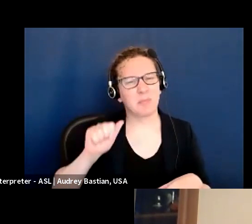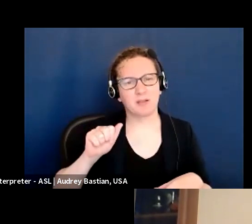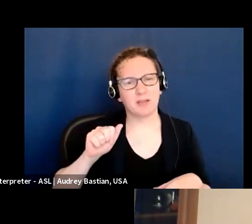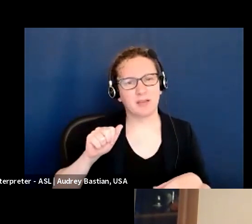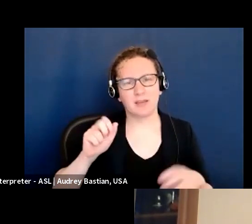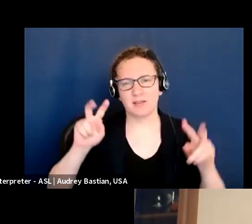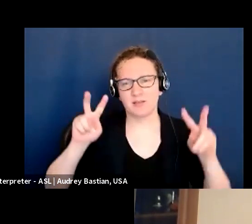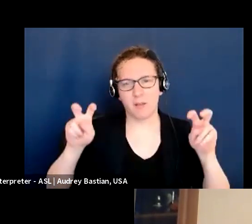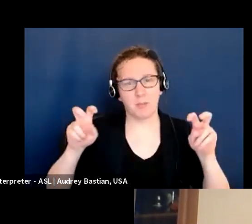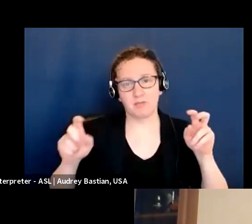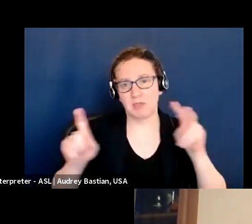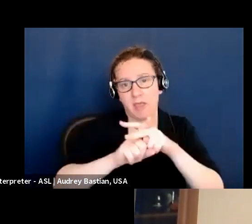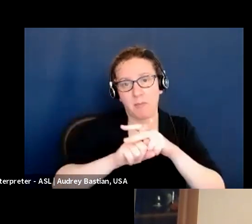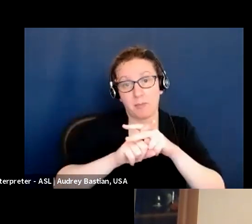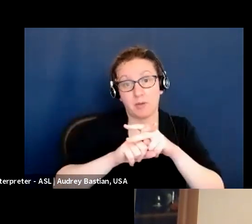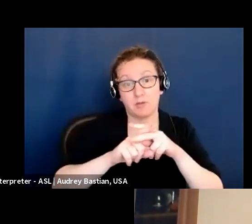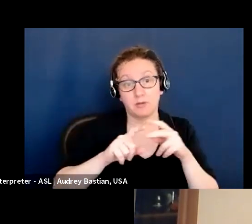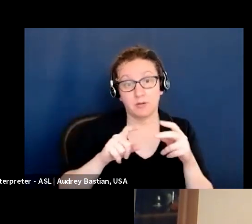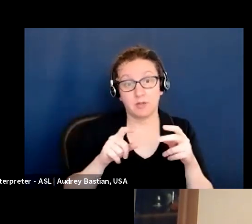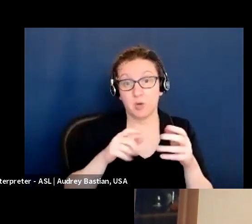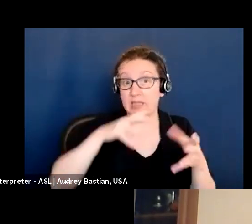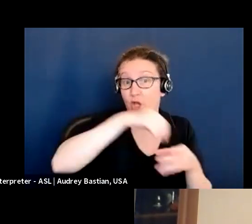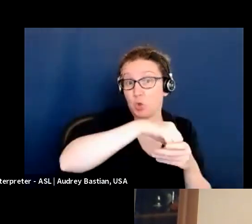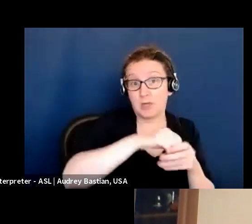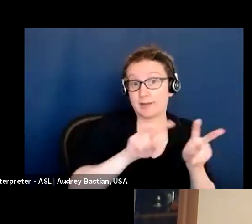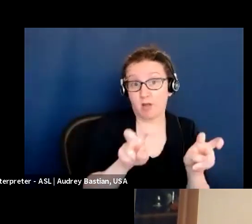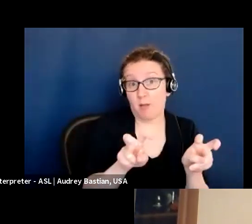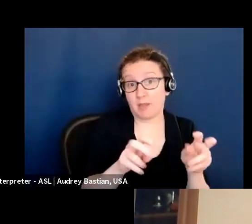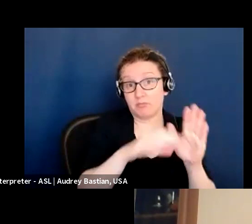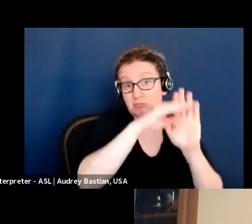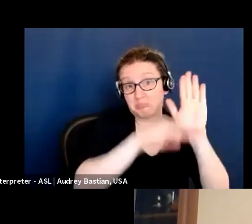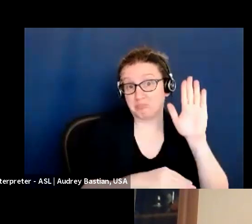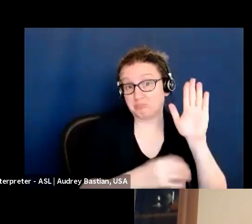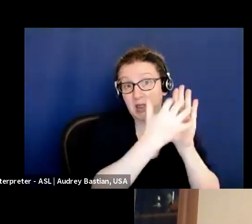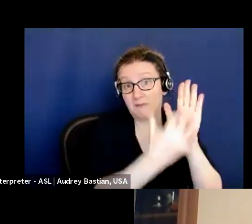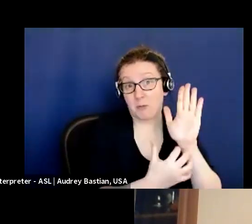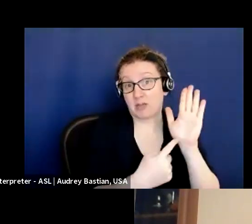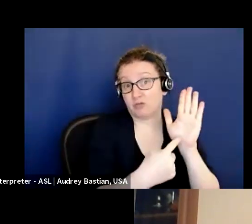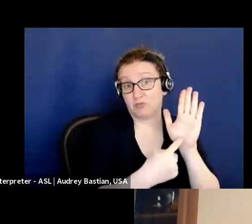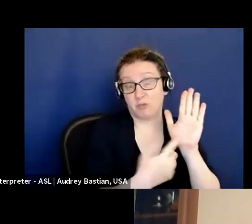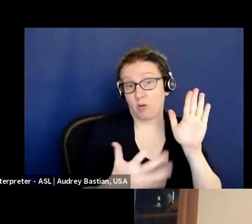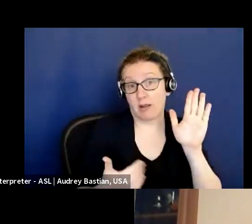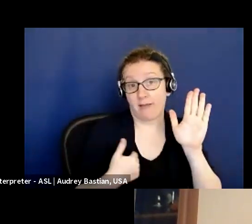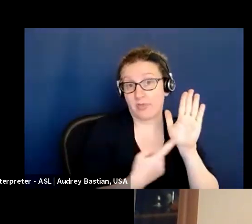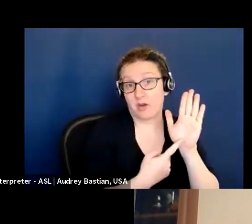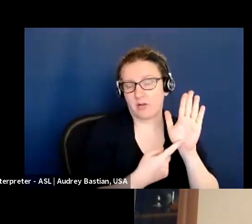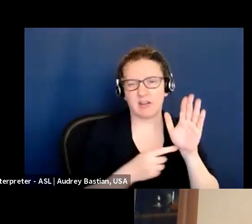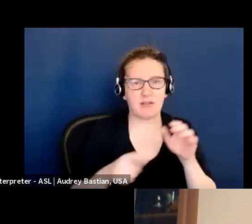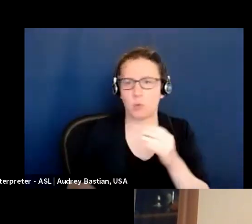that came up and not just happened to be. It was included as a topic in all of the